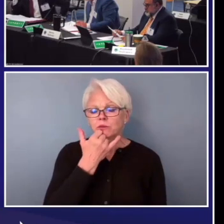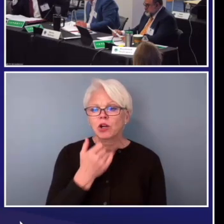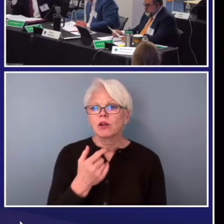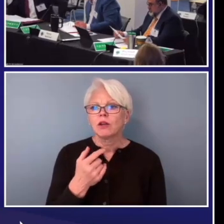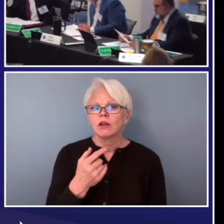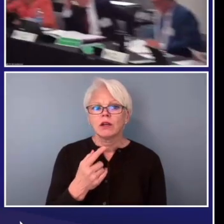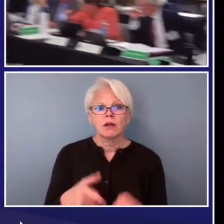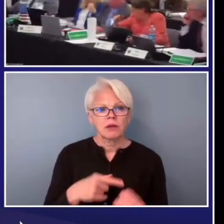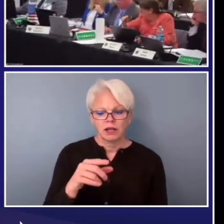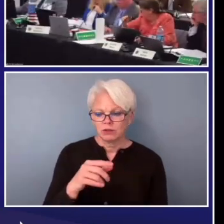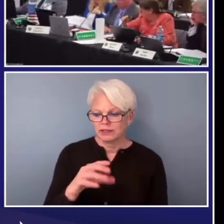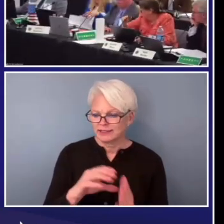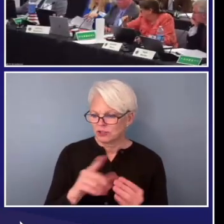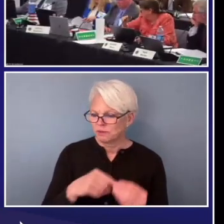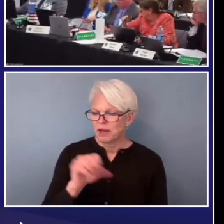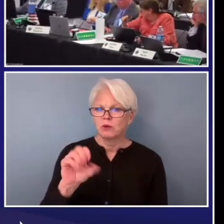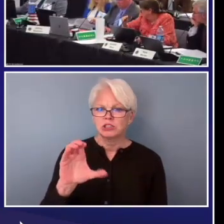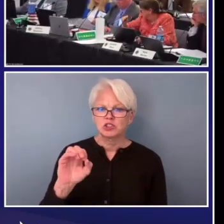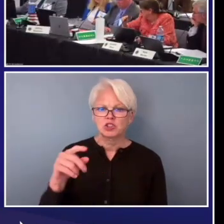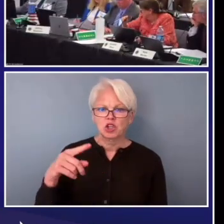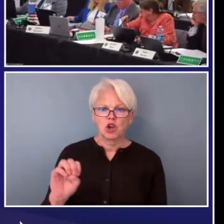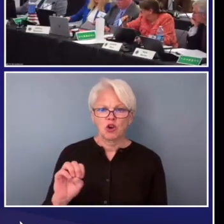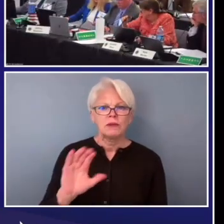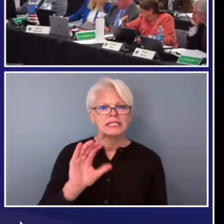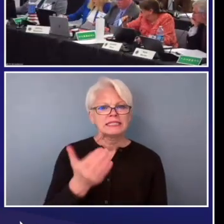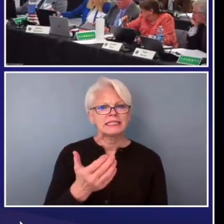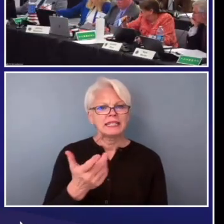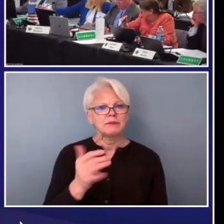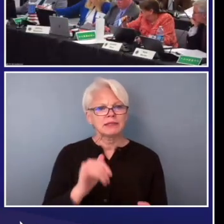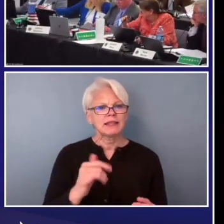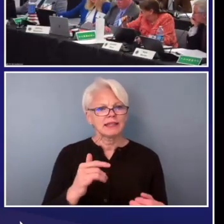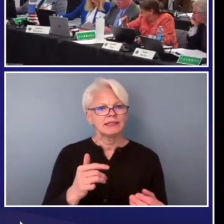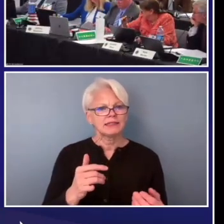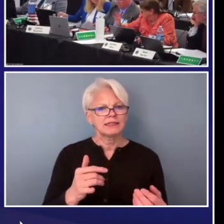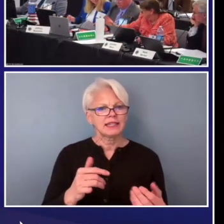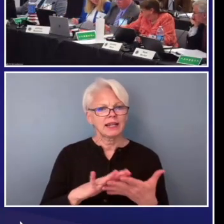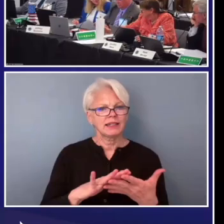Like, to me, this seems to like blend into the scope section. Beth, please respond.